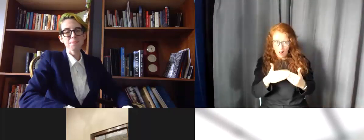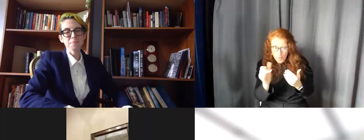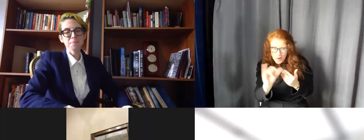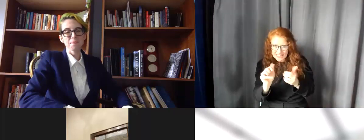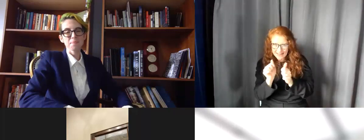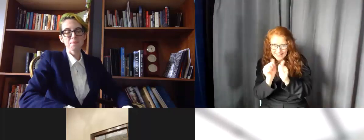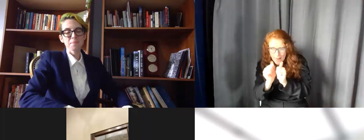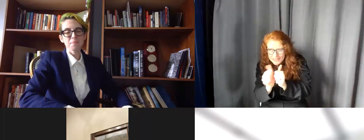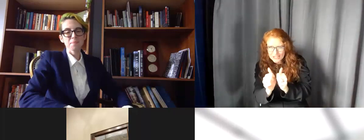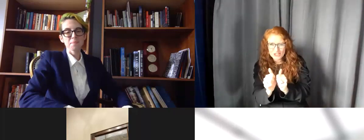Jordan Radford: rather than